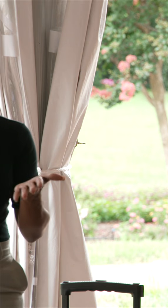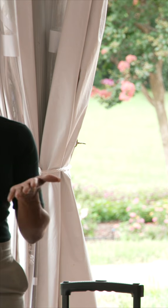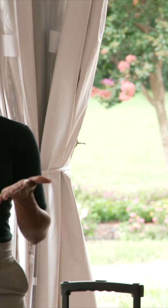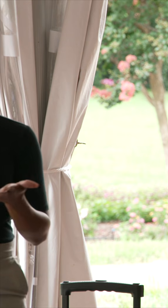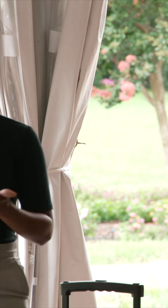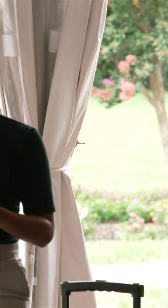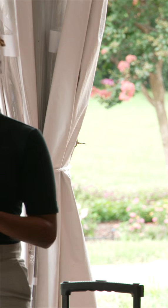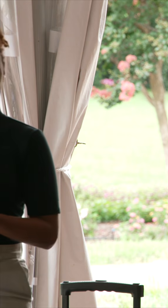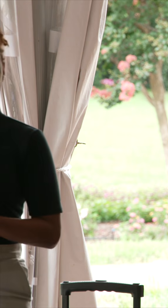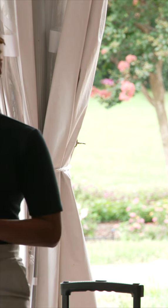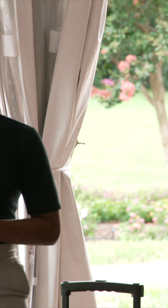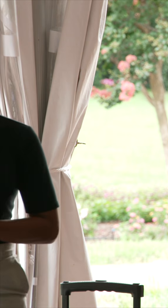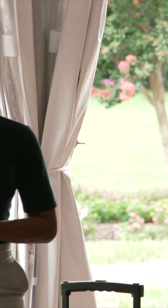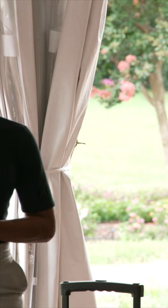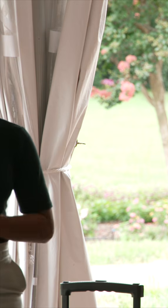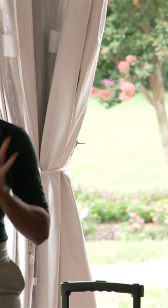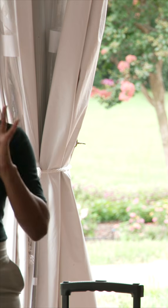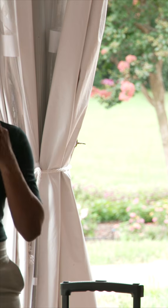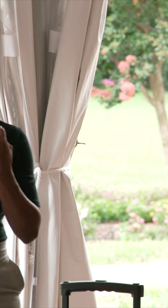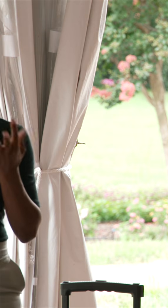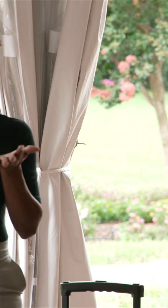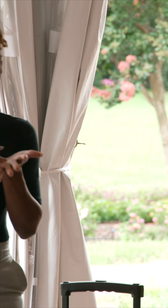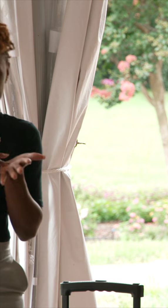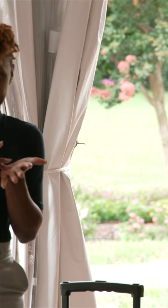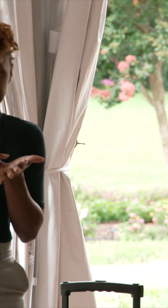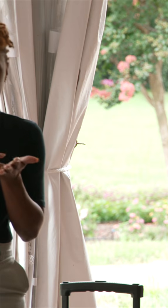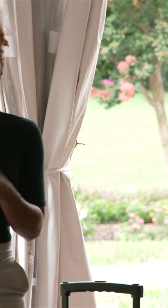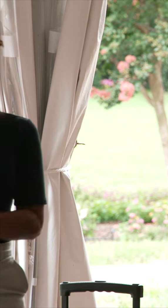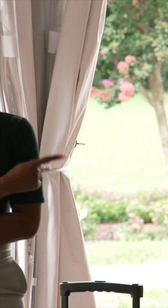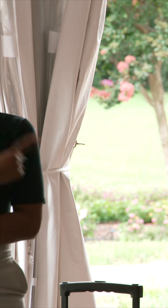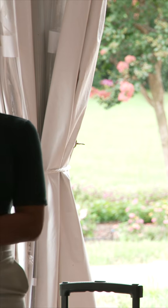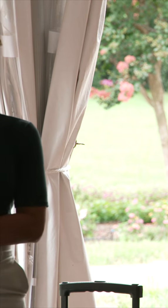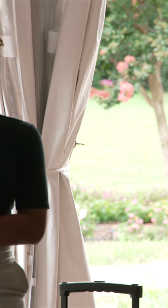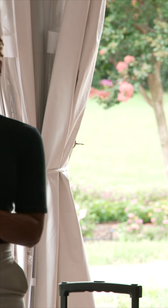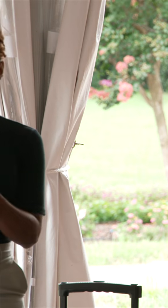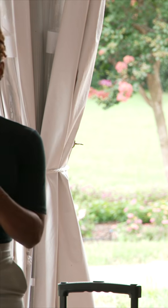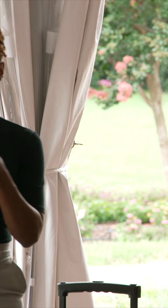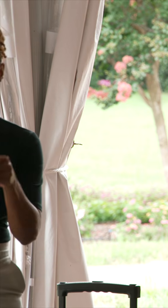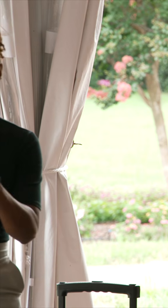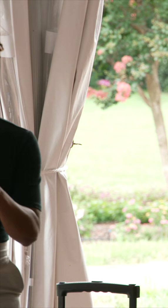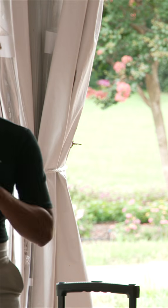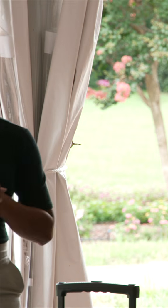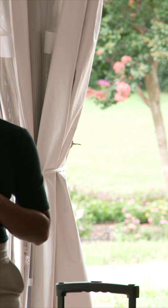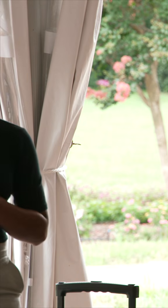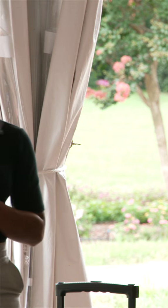but I was a family medicine physician for 23 years. So, I took 12 years to go through school,